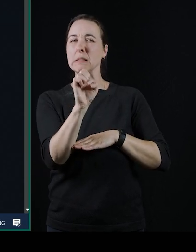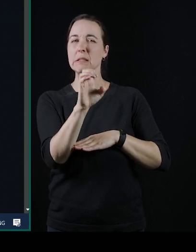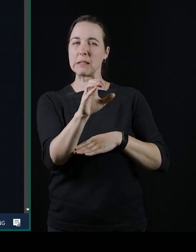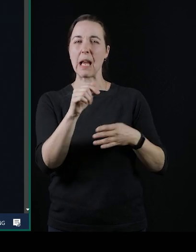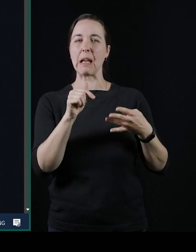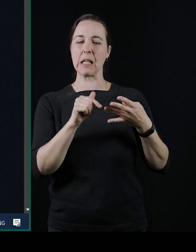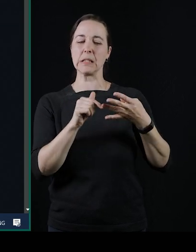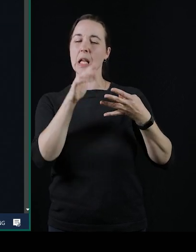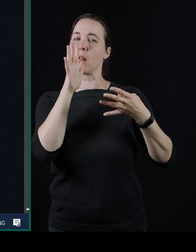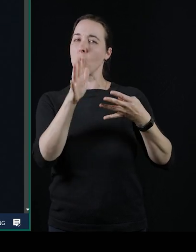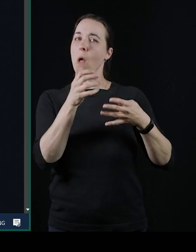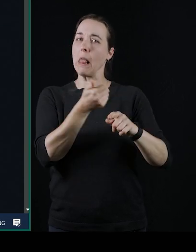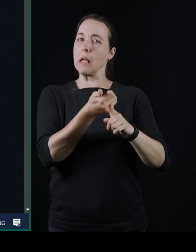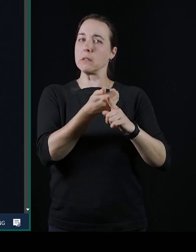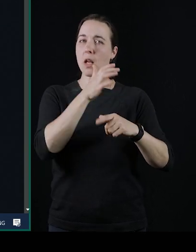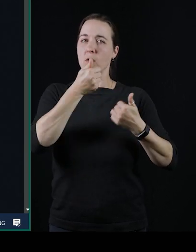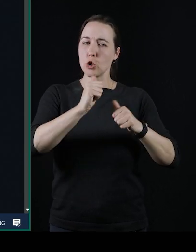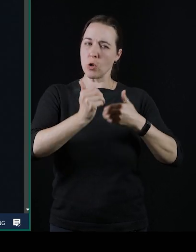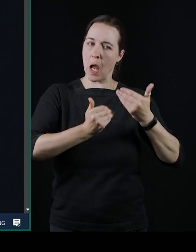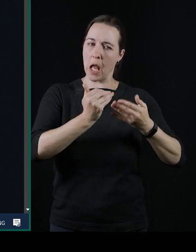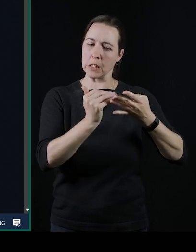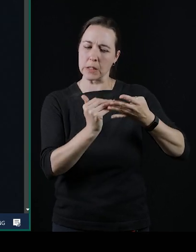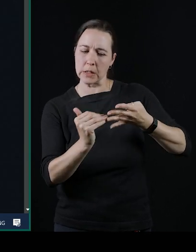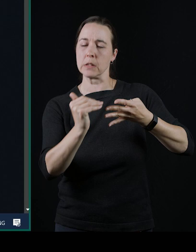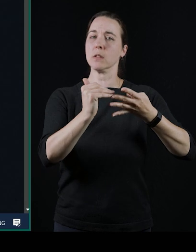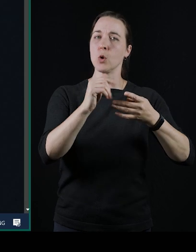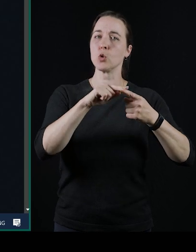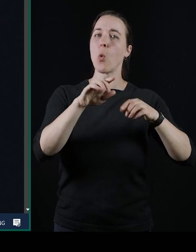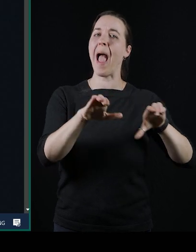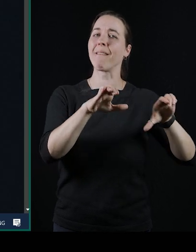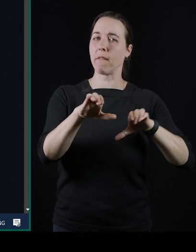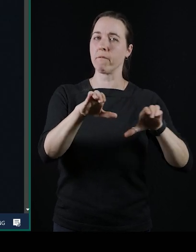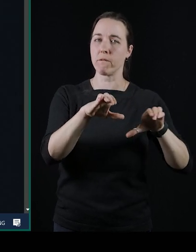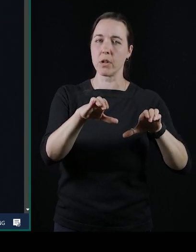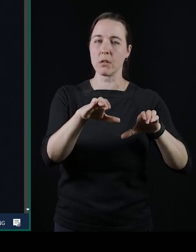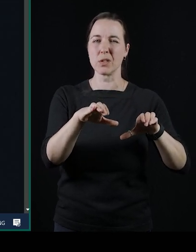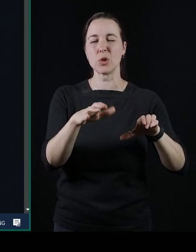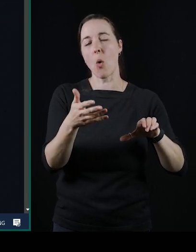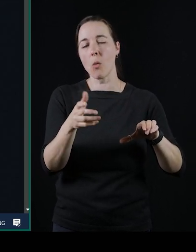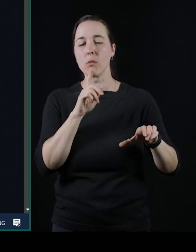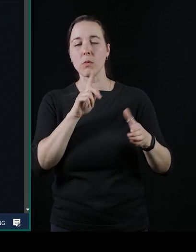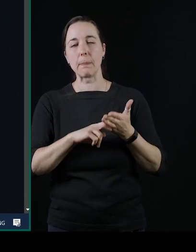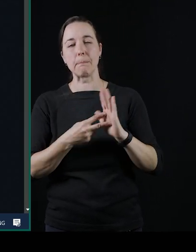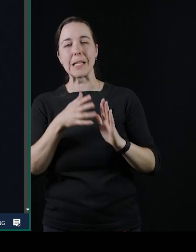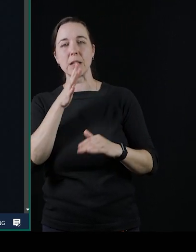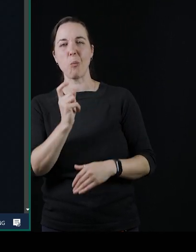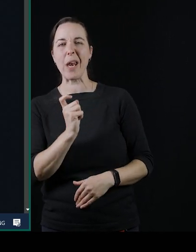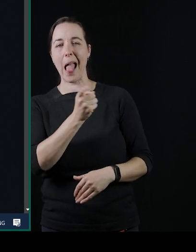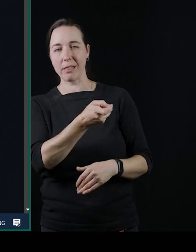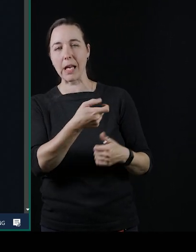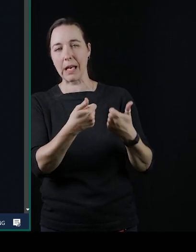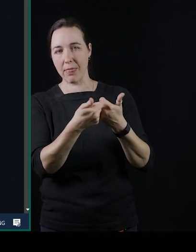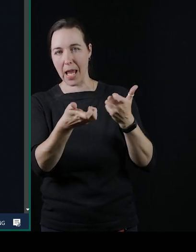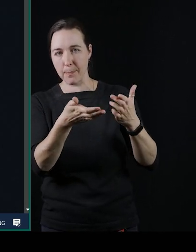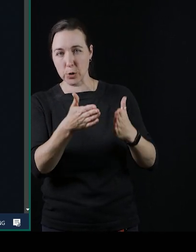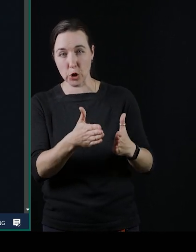it will try to transition the game server to an active state. Essentially it will allocate the game server.